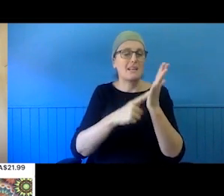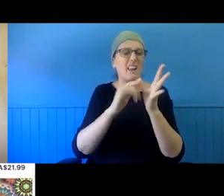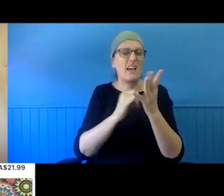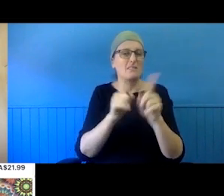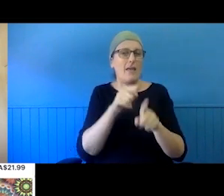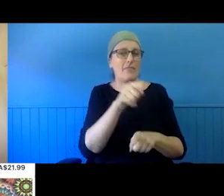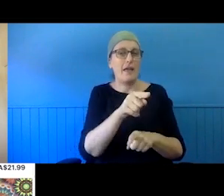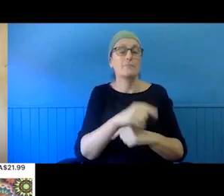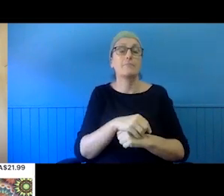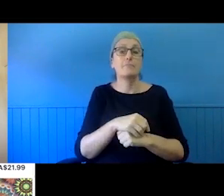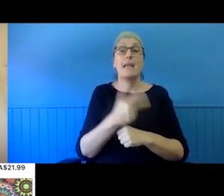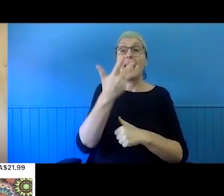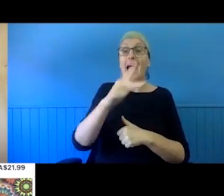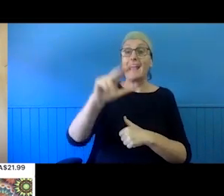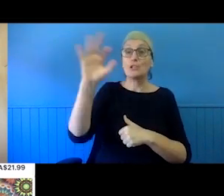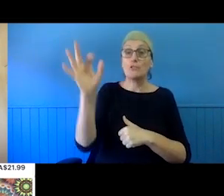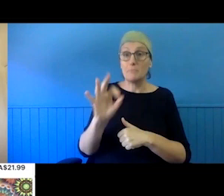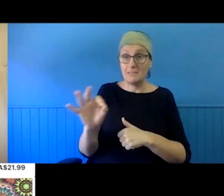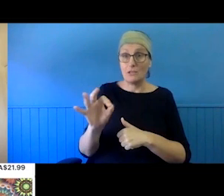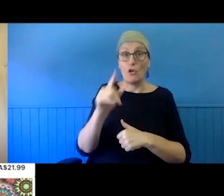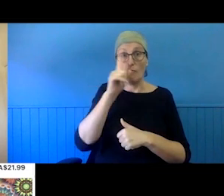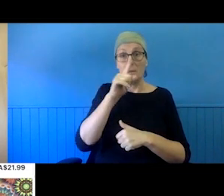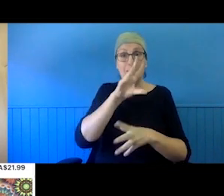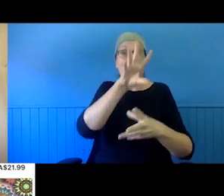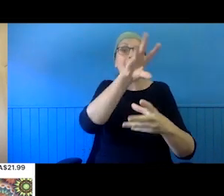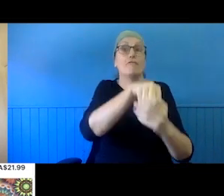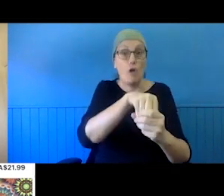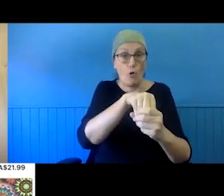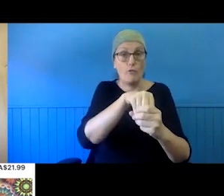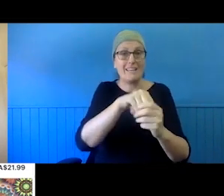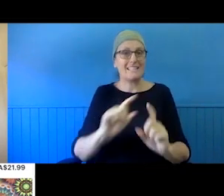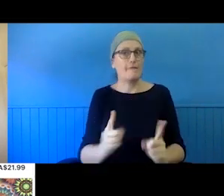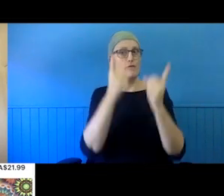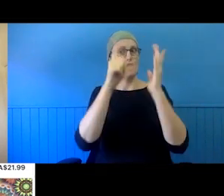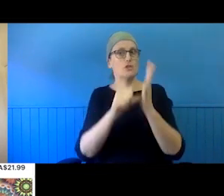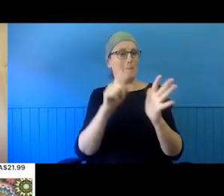they've done an amazing thing in that they're basically getting this stuff out to people that are trying online learning for the first time